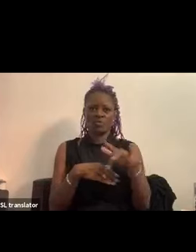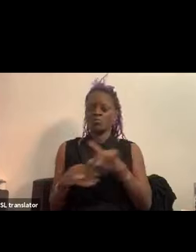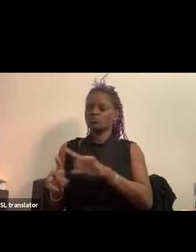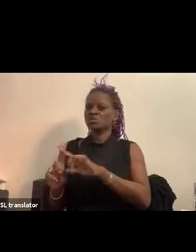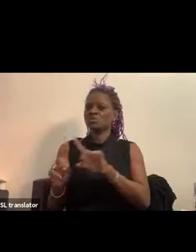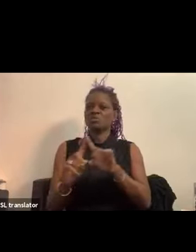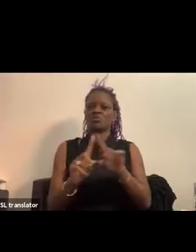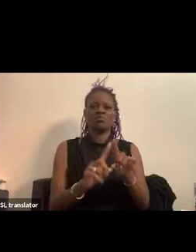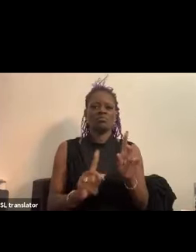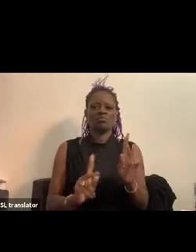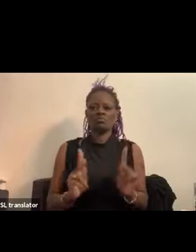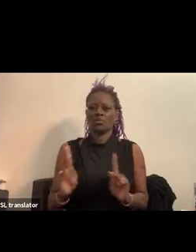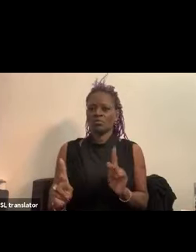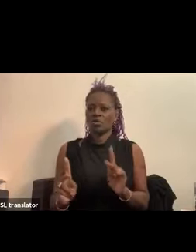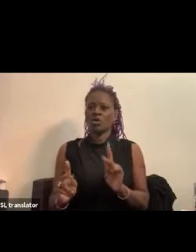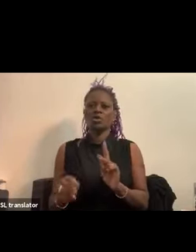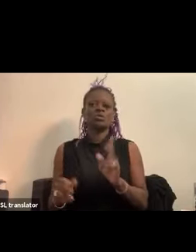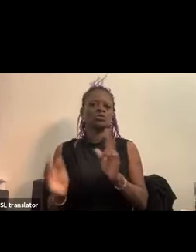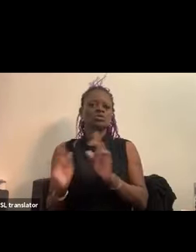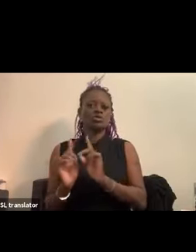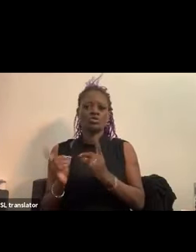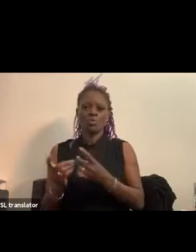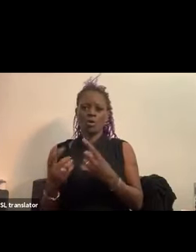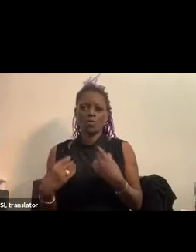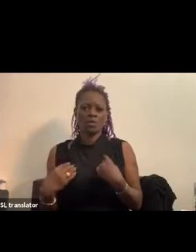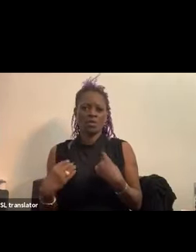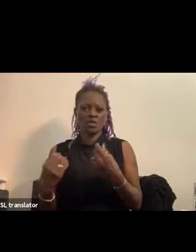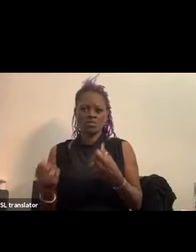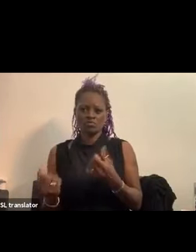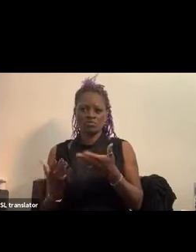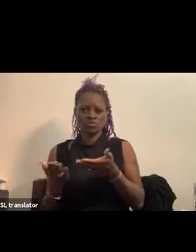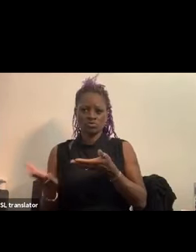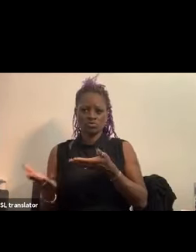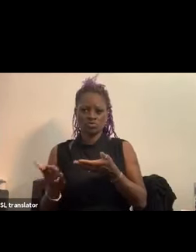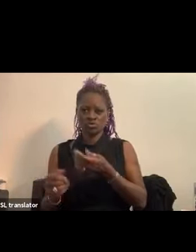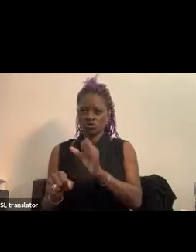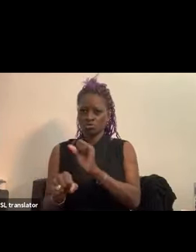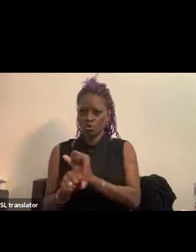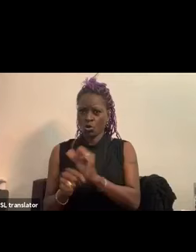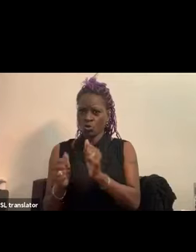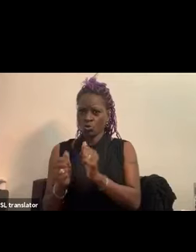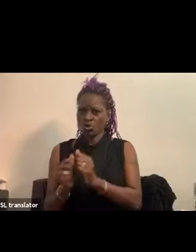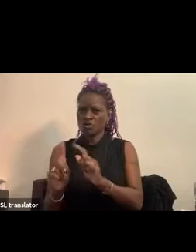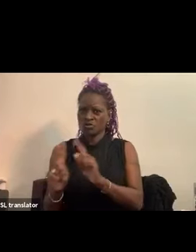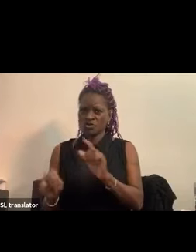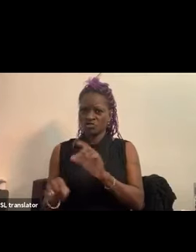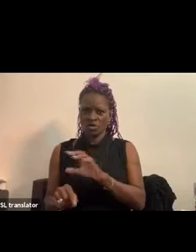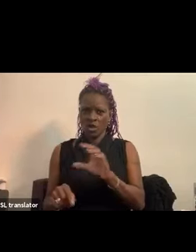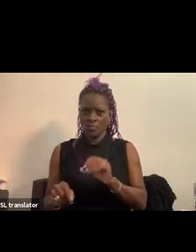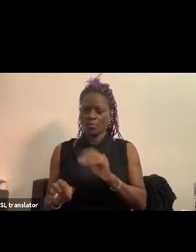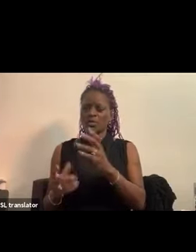The Department of Health Services is working with providers to make testing available in more parts of the county.